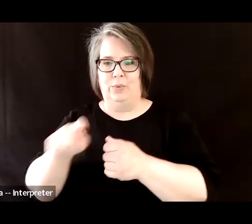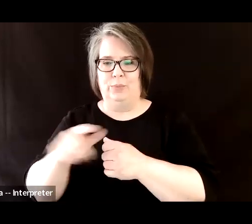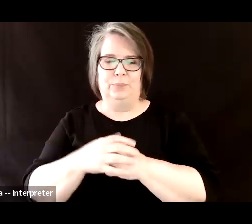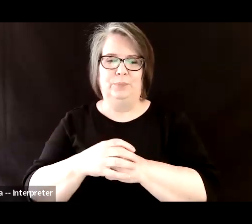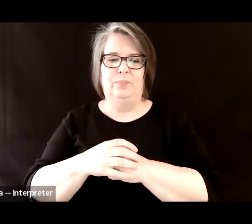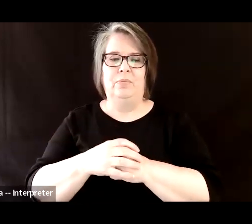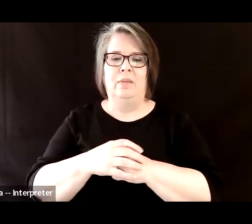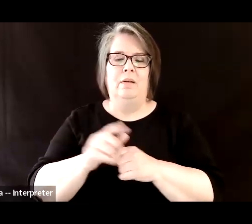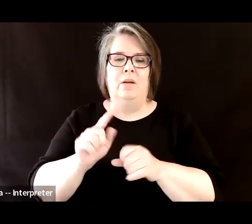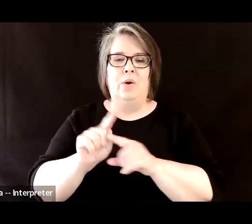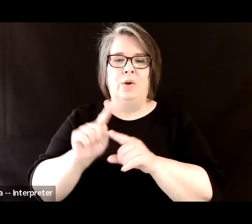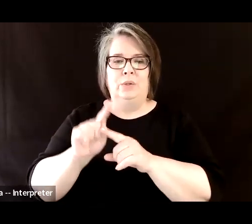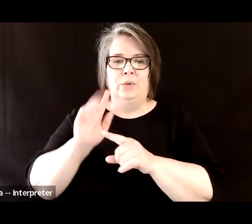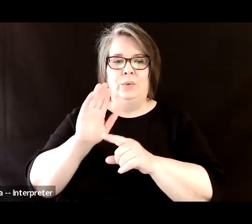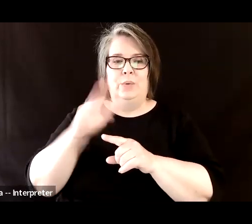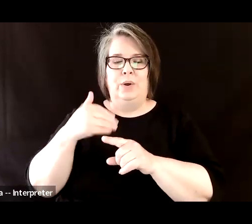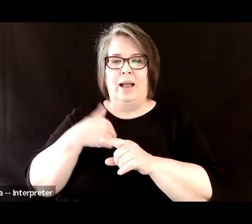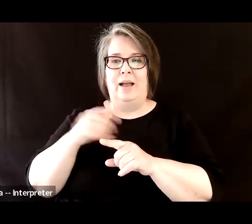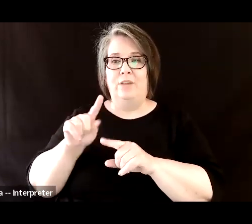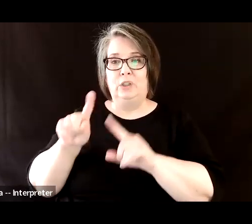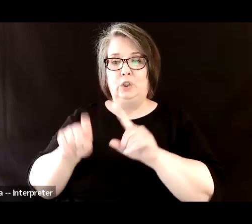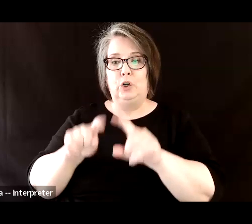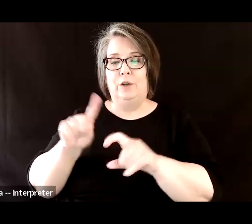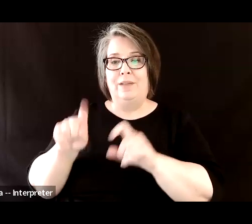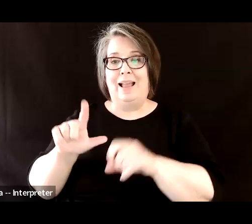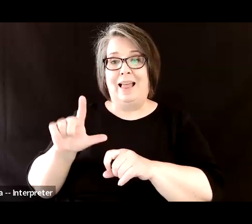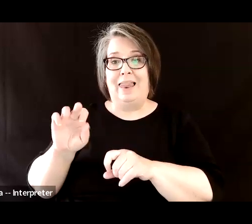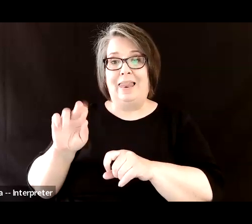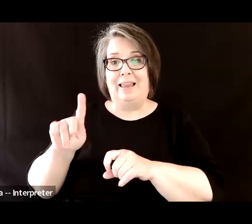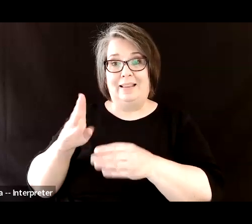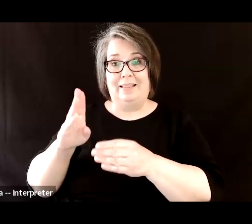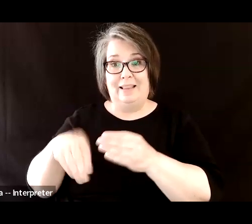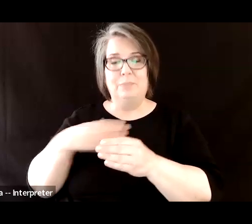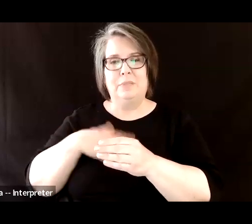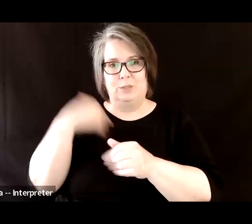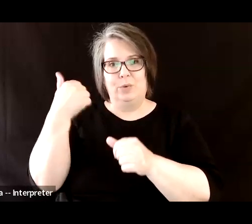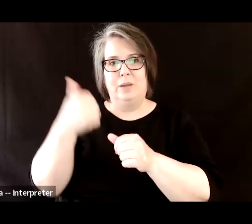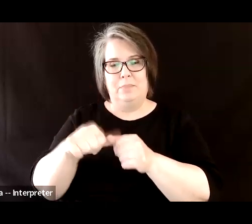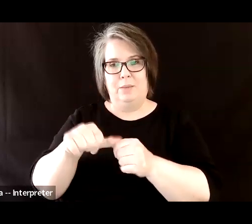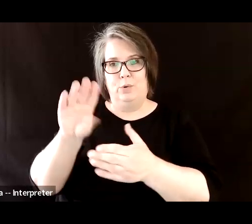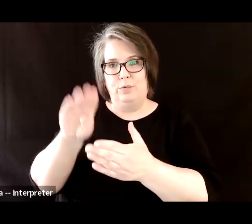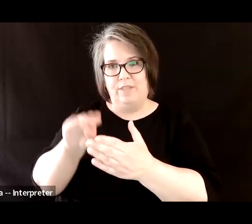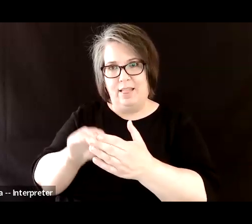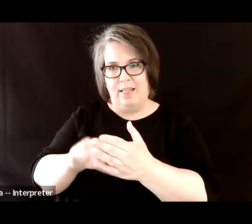Also, we will have a survey link, so please remember to complete that survey after this session.